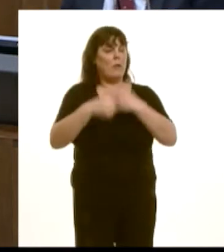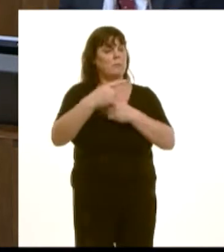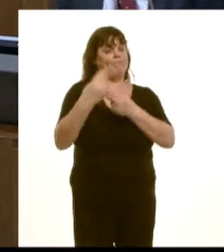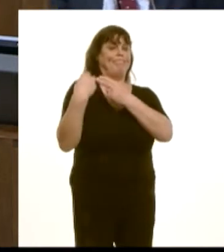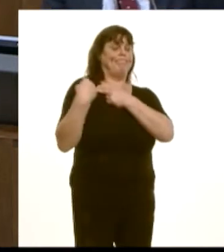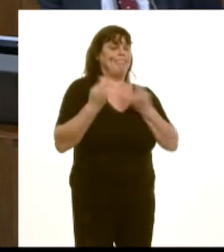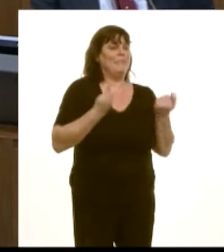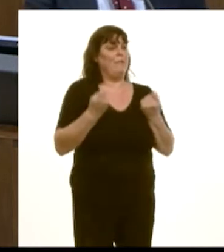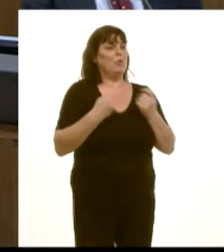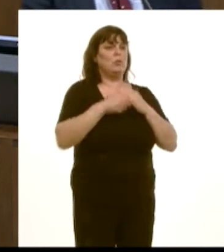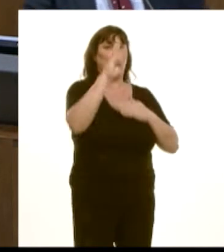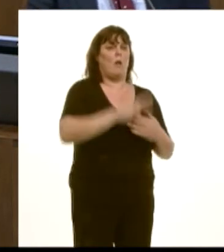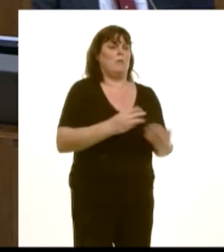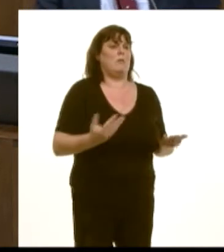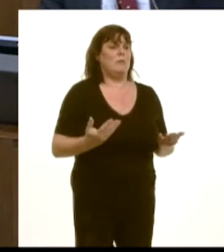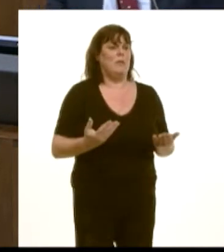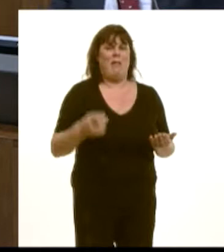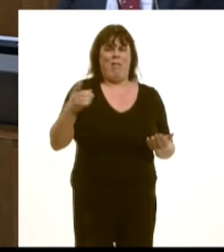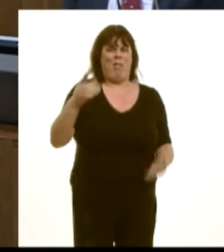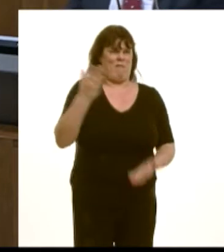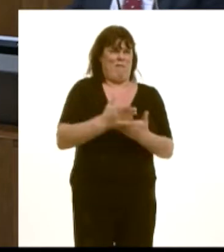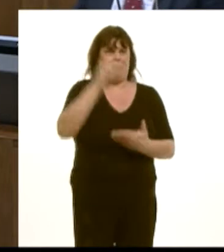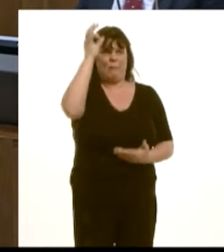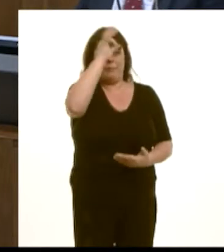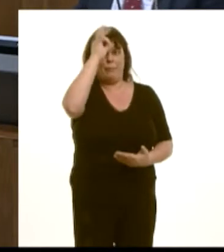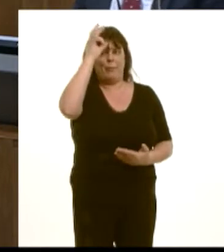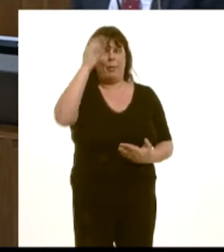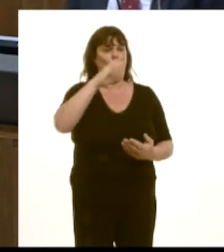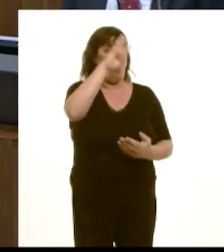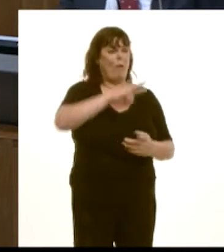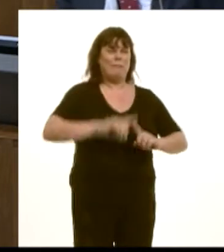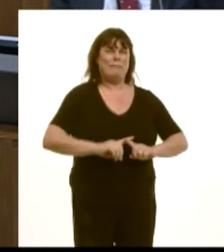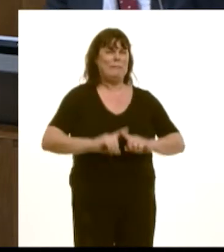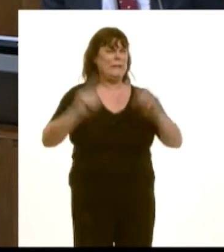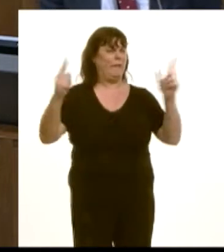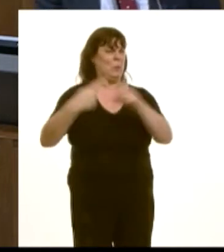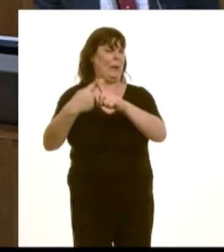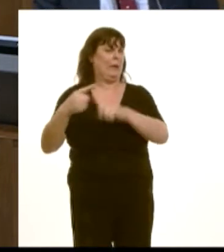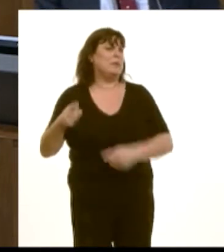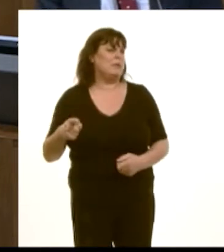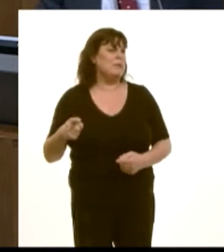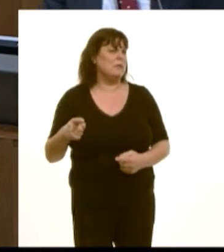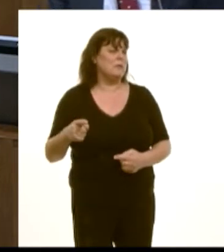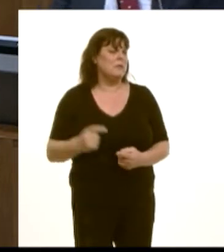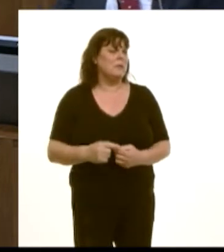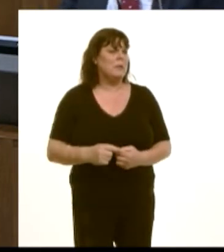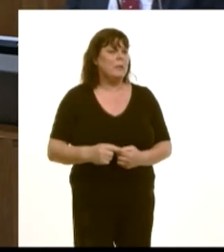it, but there are many, many others. It really has no idea of the different structures that exist in Wales. The difficulty is, of course, that, as a result of this review process,